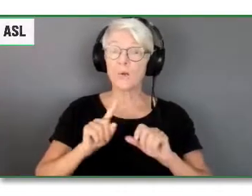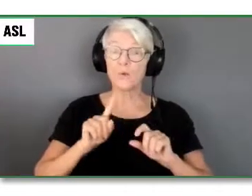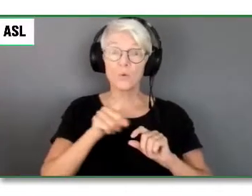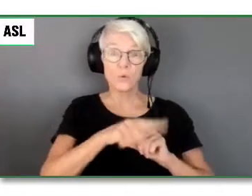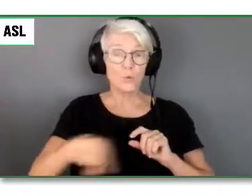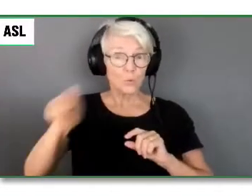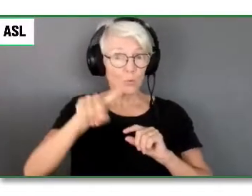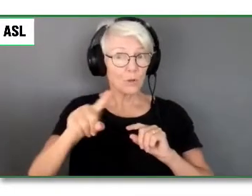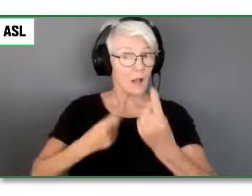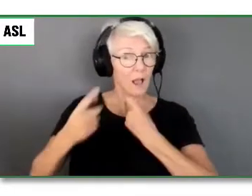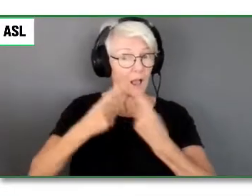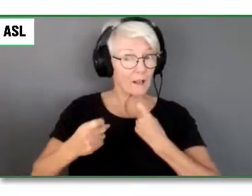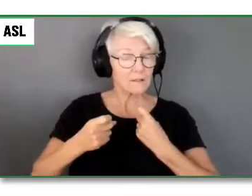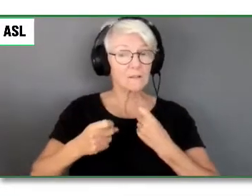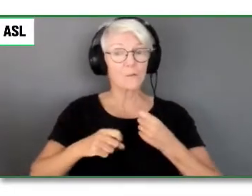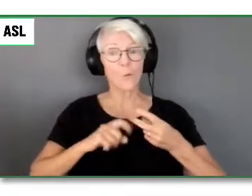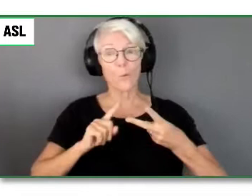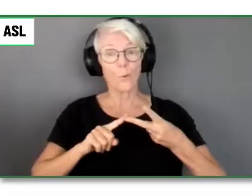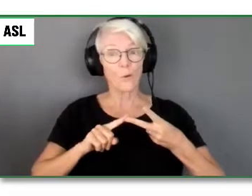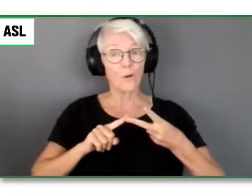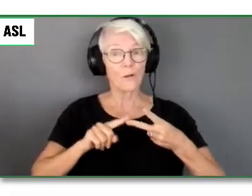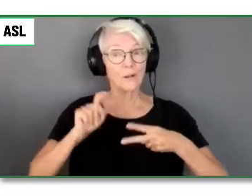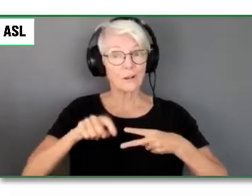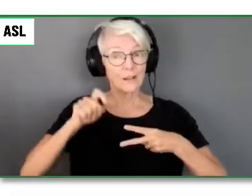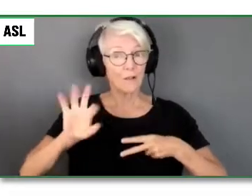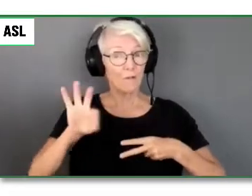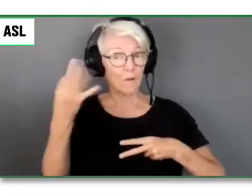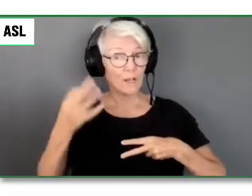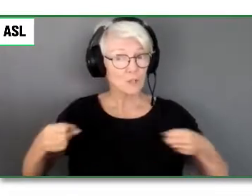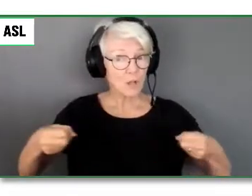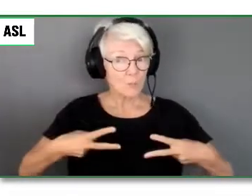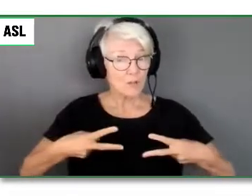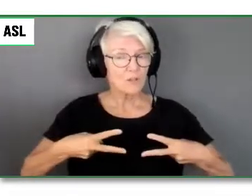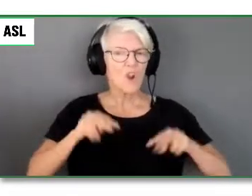captions can be found in the chat. Our first speaker this hour is Mary